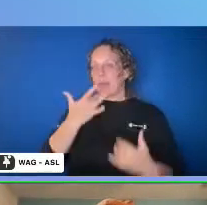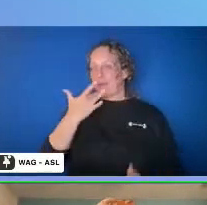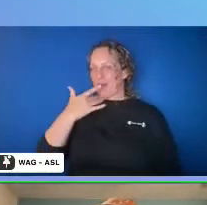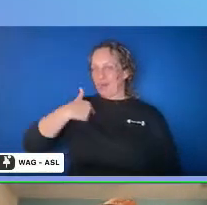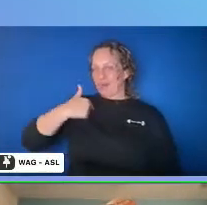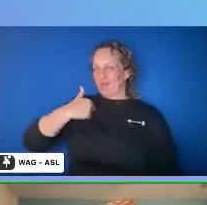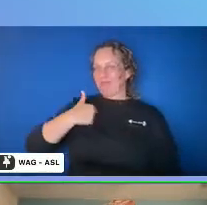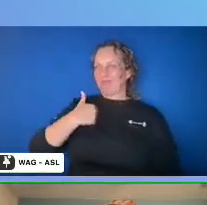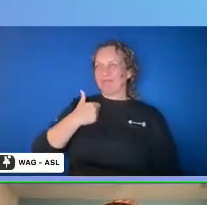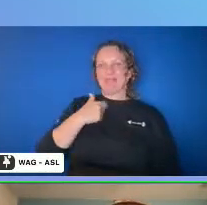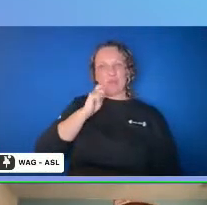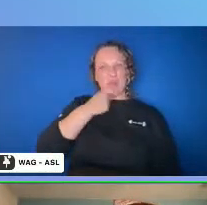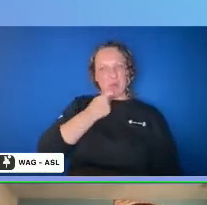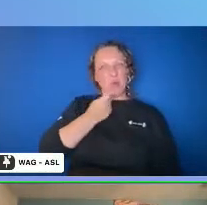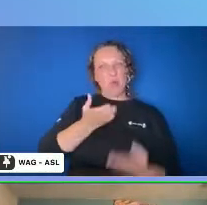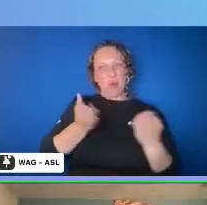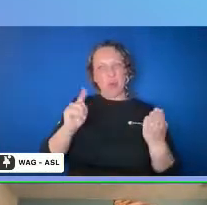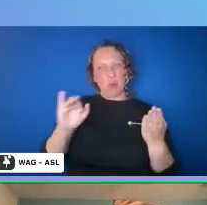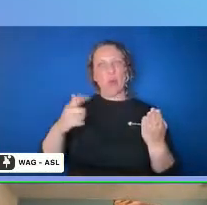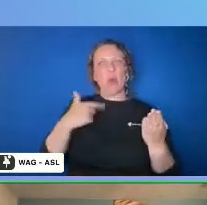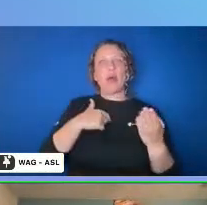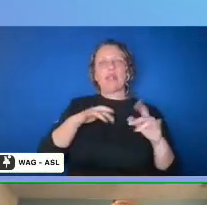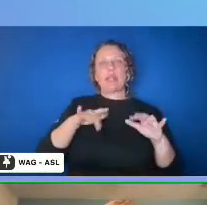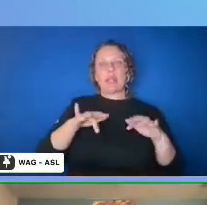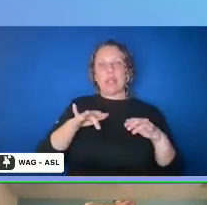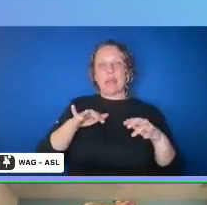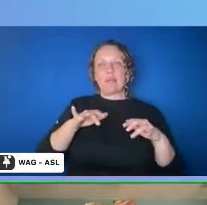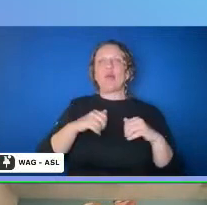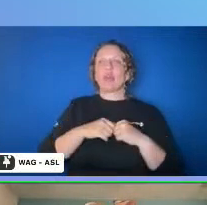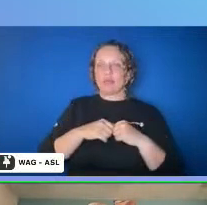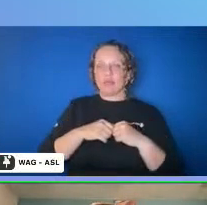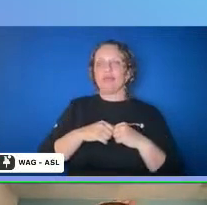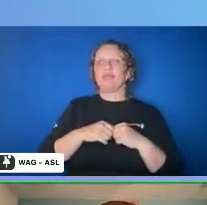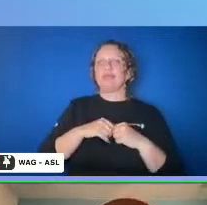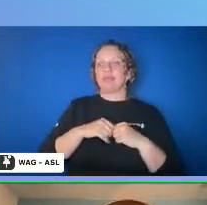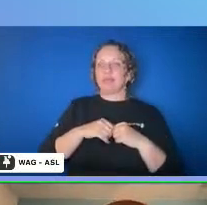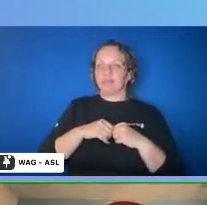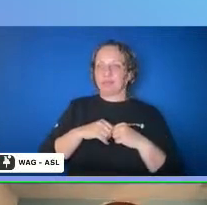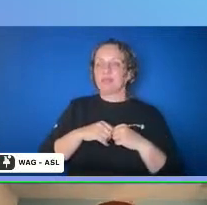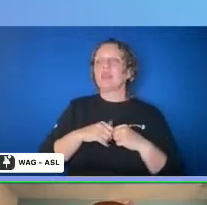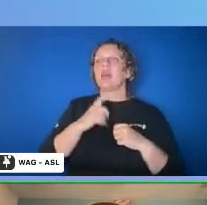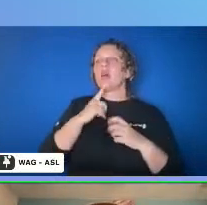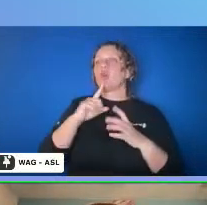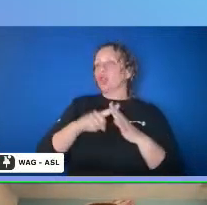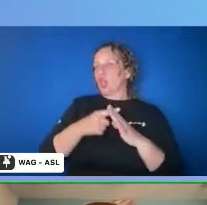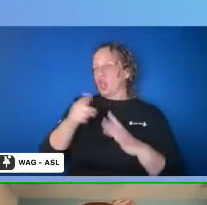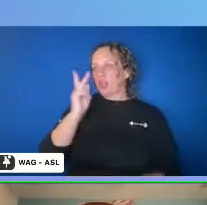One of the cooler tools we have, it's the keyboard tool, keyboard IGT. So I'm about to hit Start here in a minute.